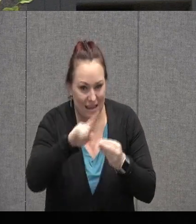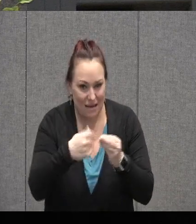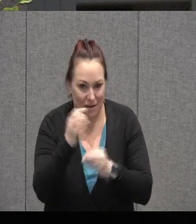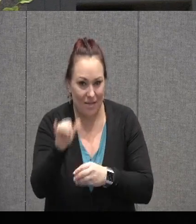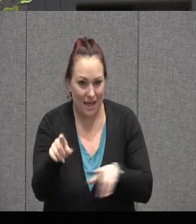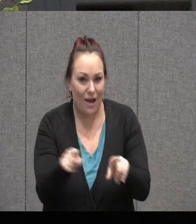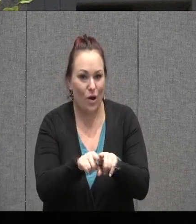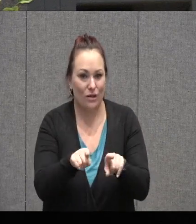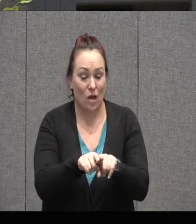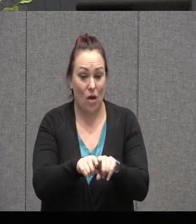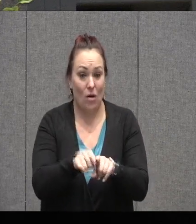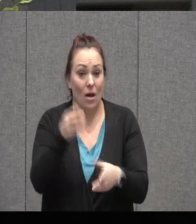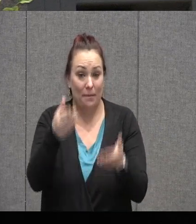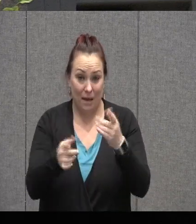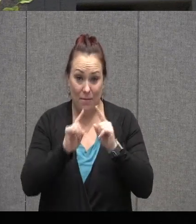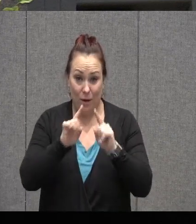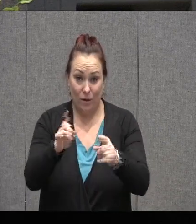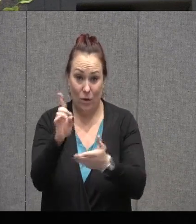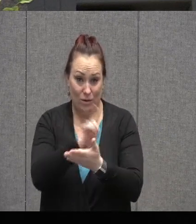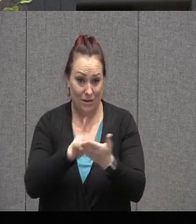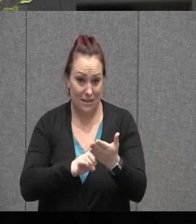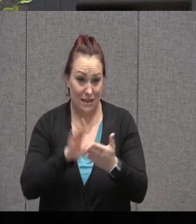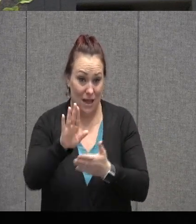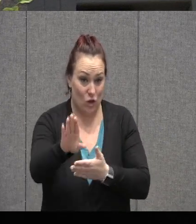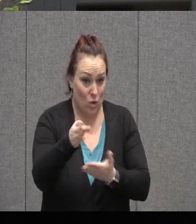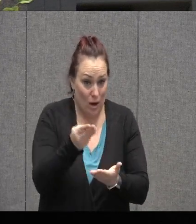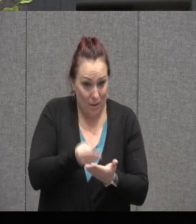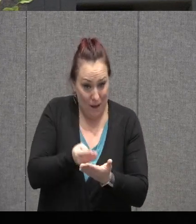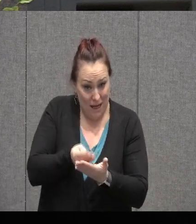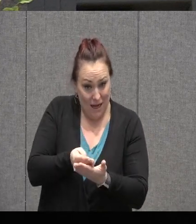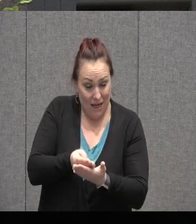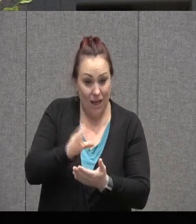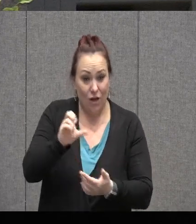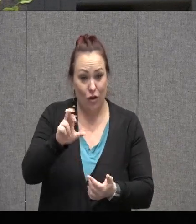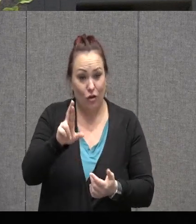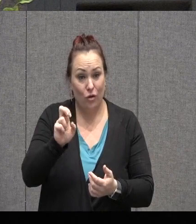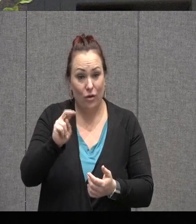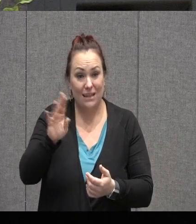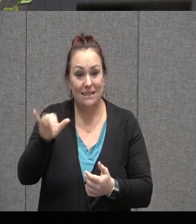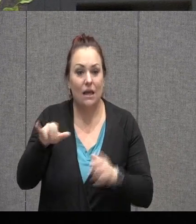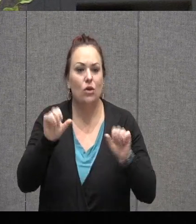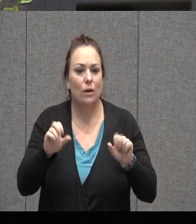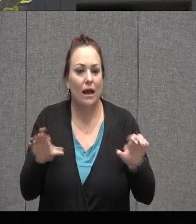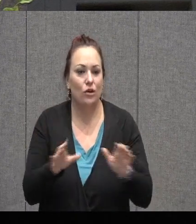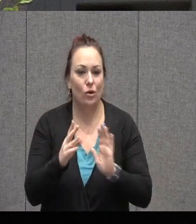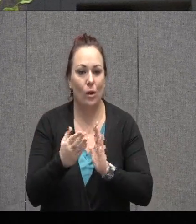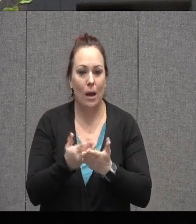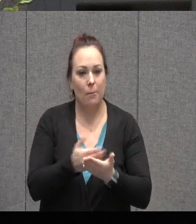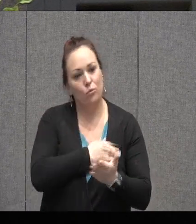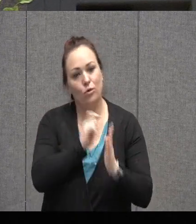And maybe when you go to design your currency, you could start by a prewrite. You can make a list of those things